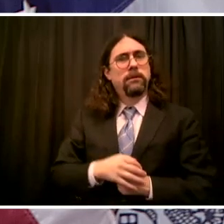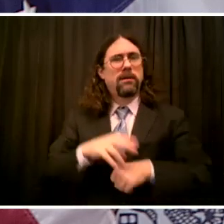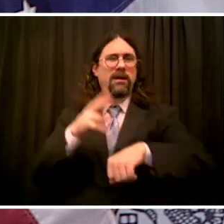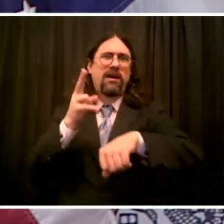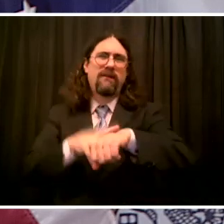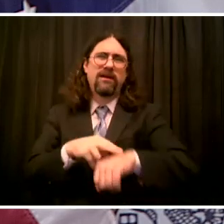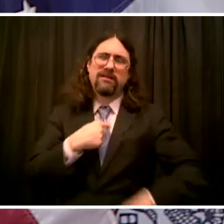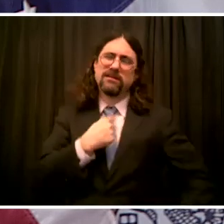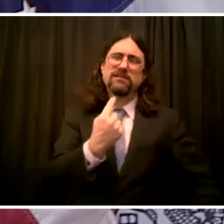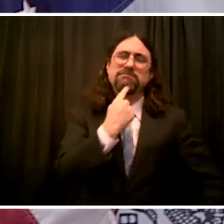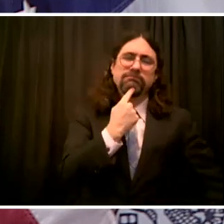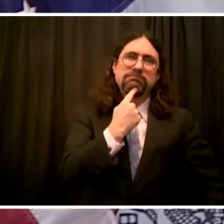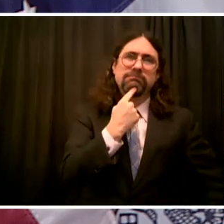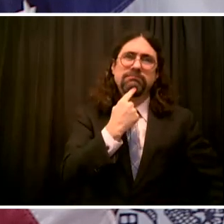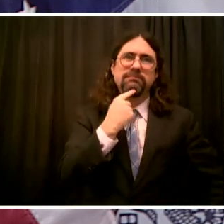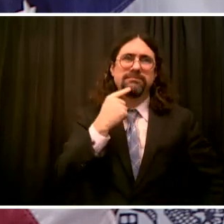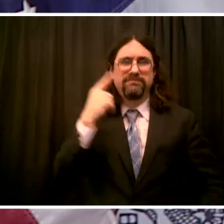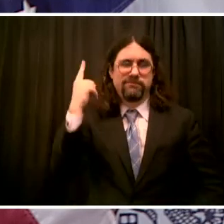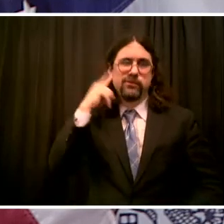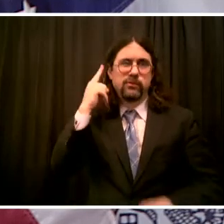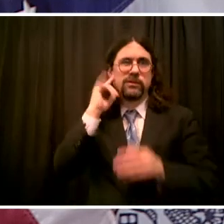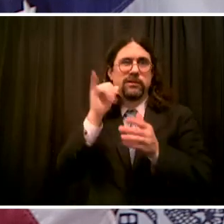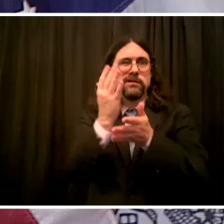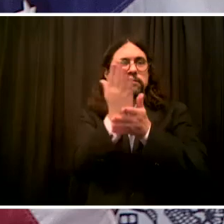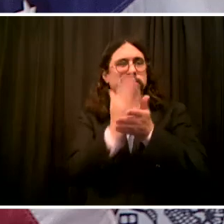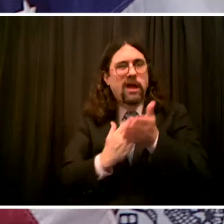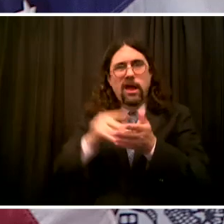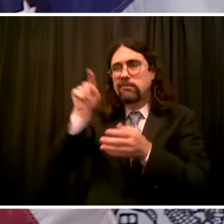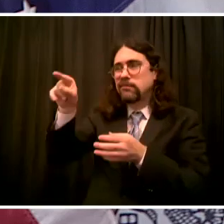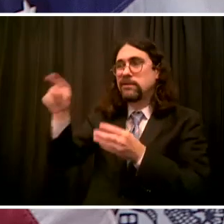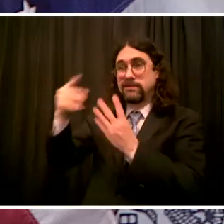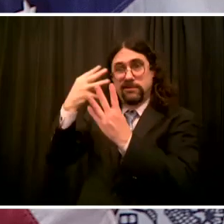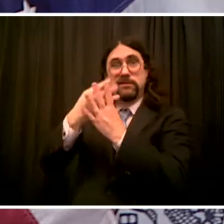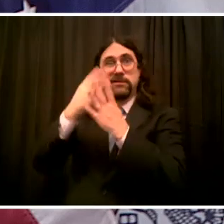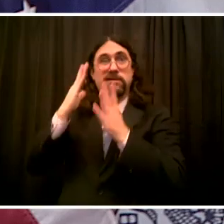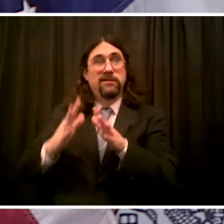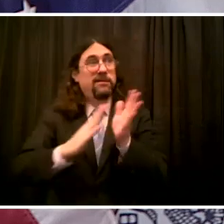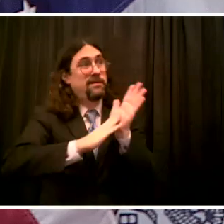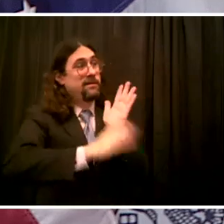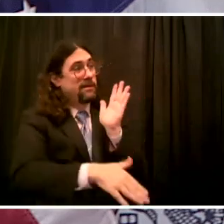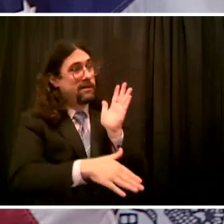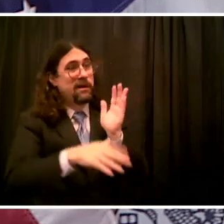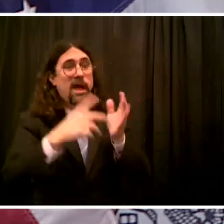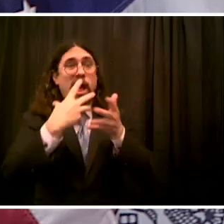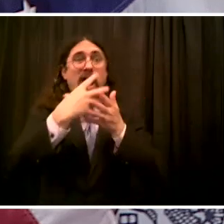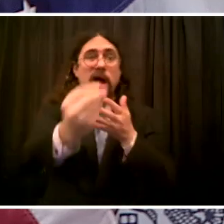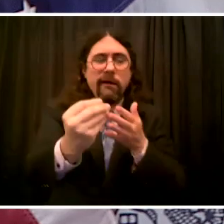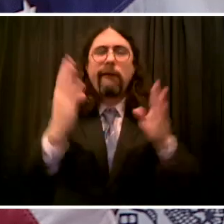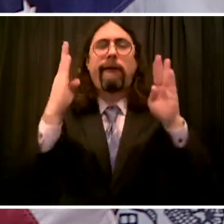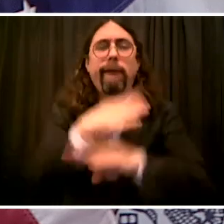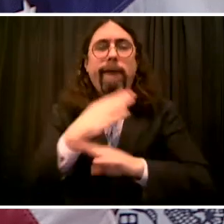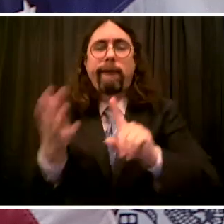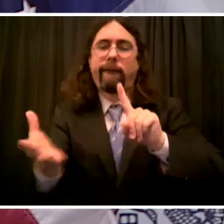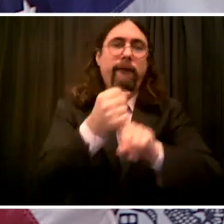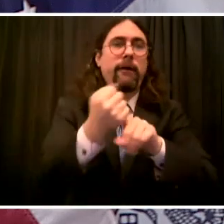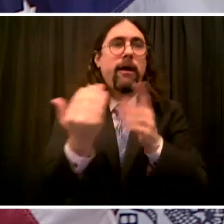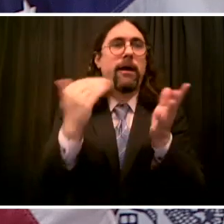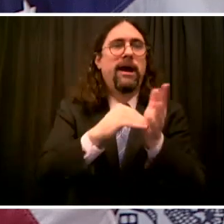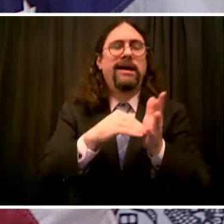I D'MISPOAPINDTE IN ANYONE WHO HAS SHOWN MERCY AND THEN TURNS AROUND AND COMMITS AN OFFENSE. UTB ERYVETHNGI WILL BE DEALT